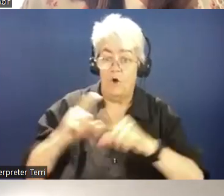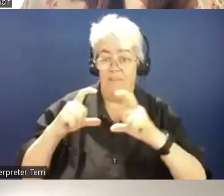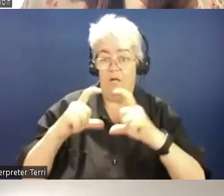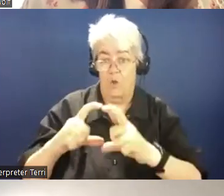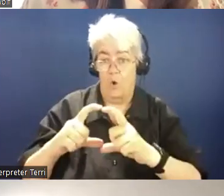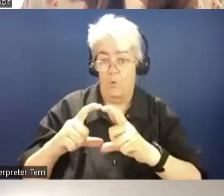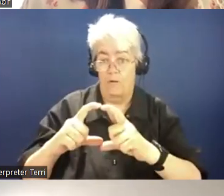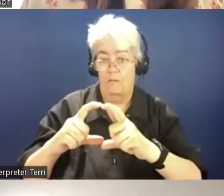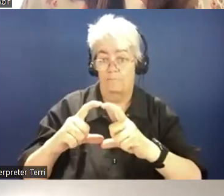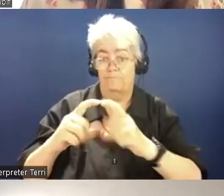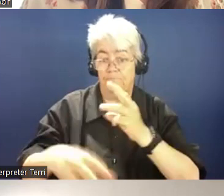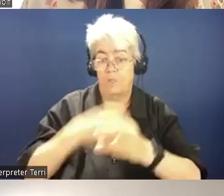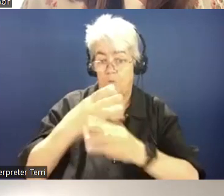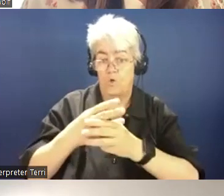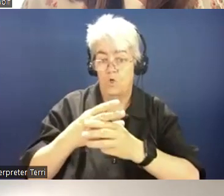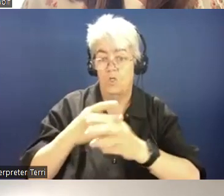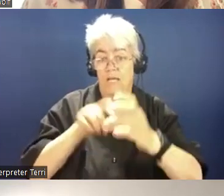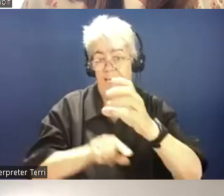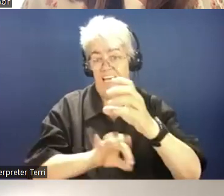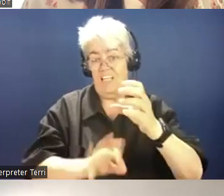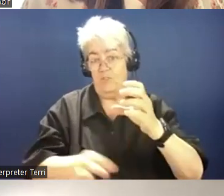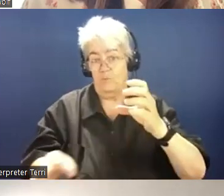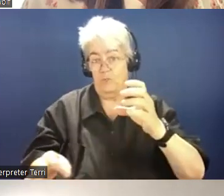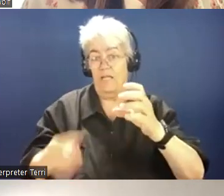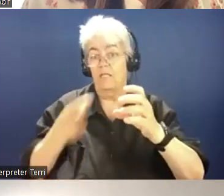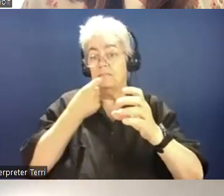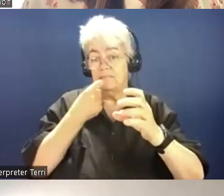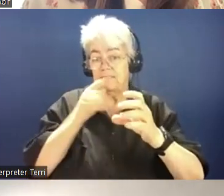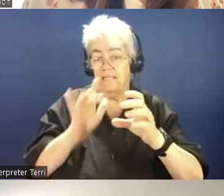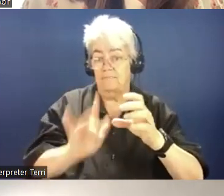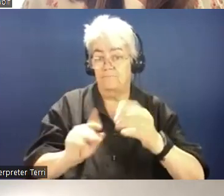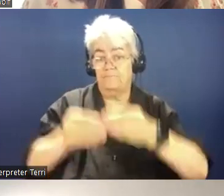your screen and select Spanish and you should be able to hear the presentation interpreted